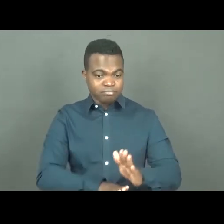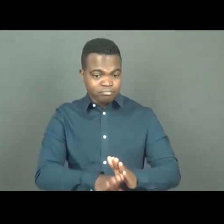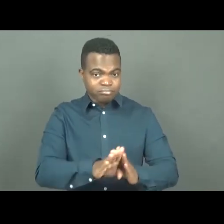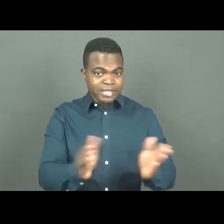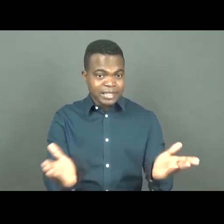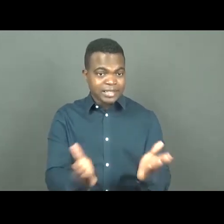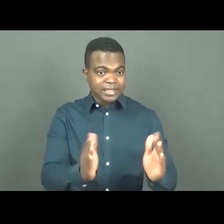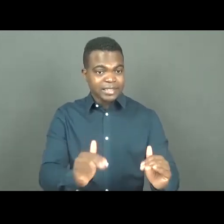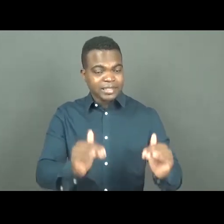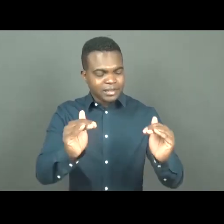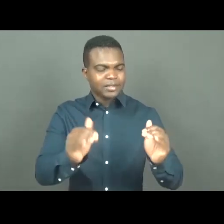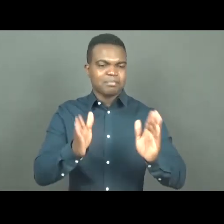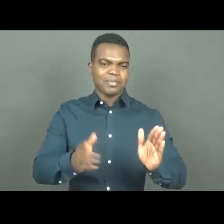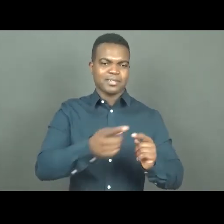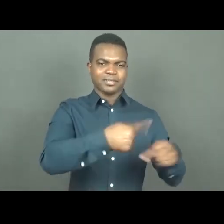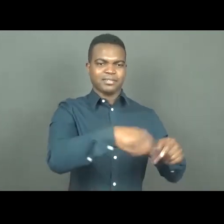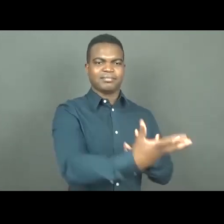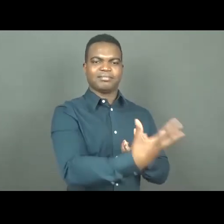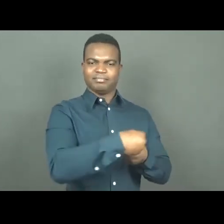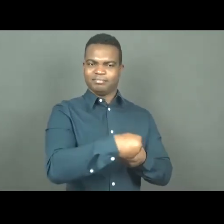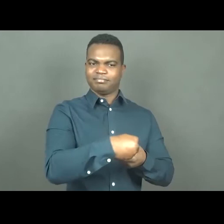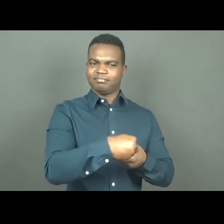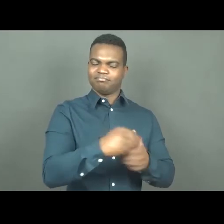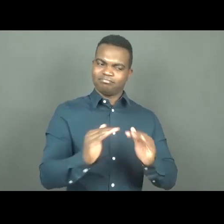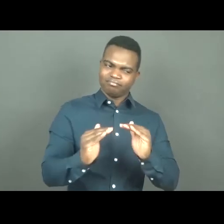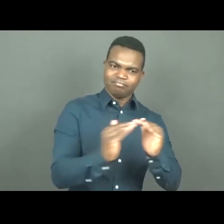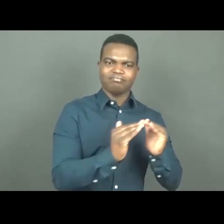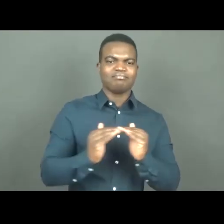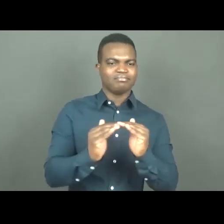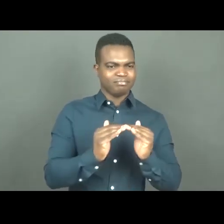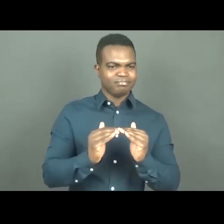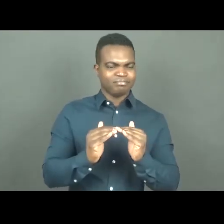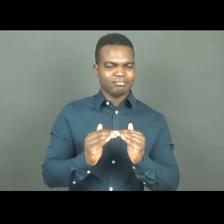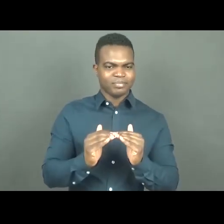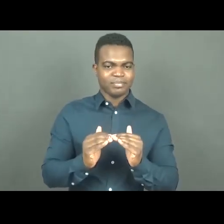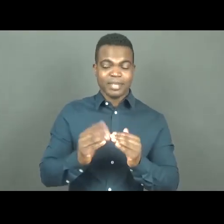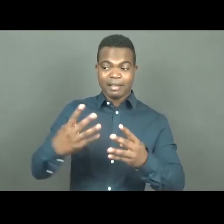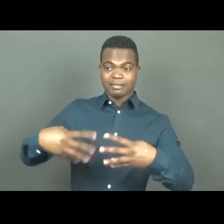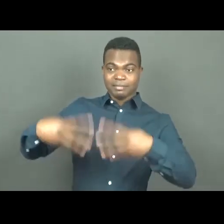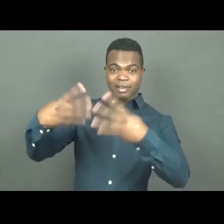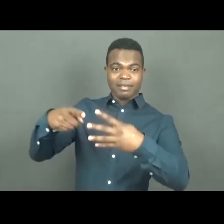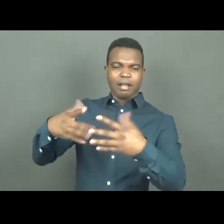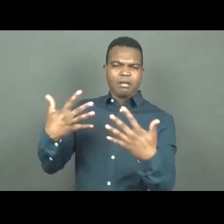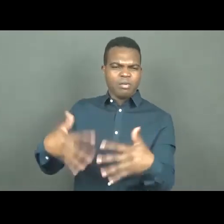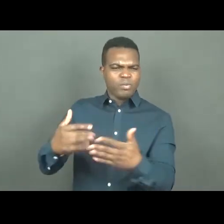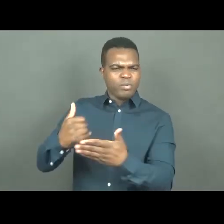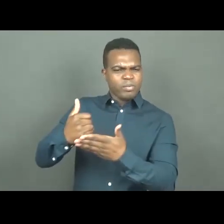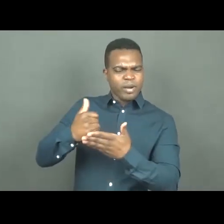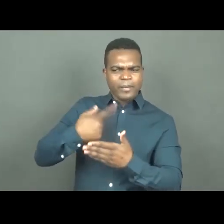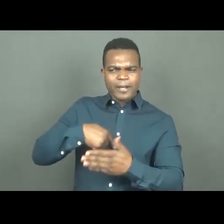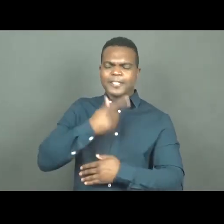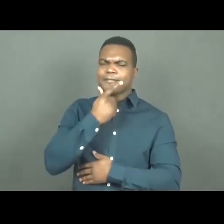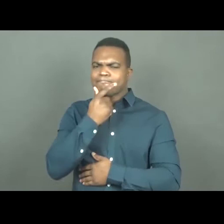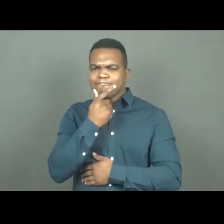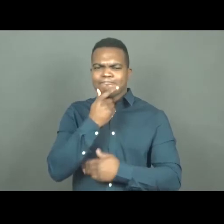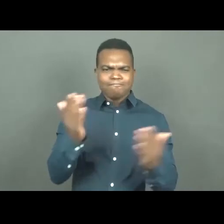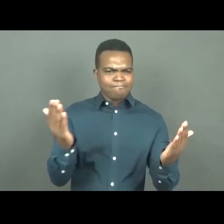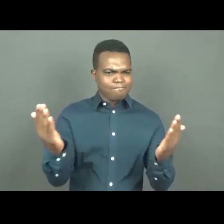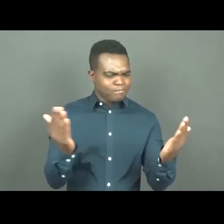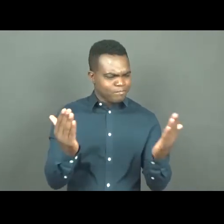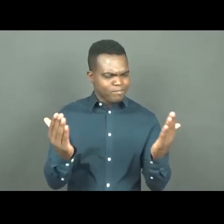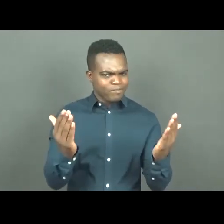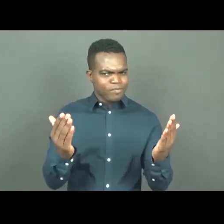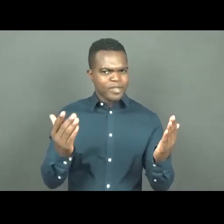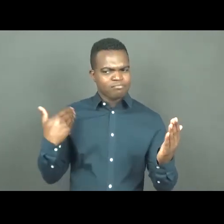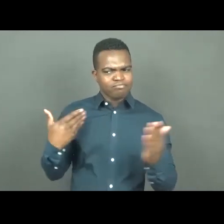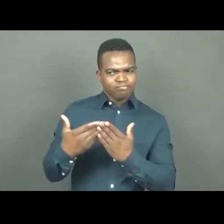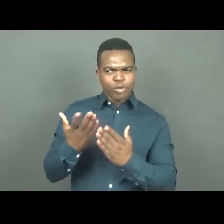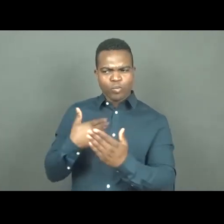kind of intervention work, and what doesn't work. It can also help inform and promote evidence-based